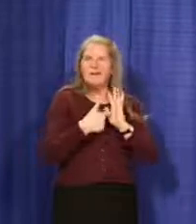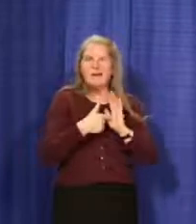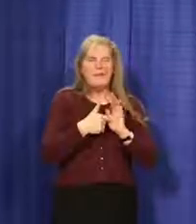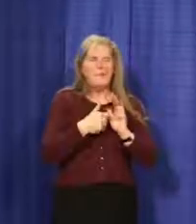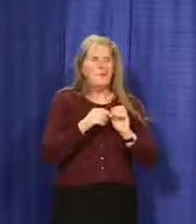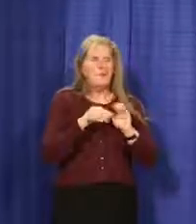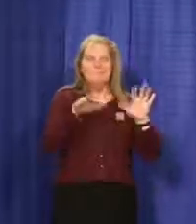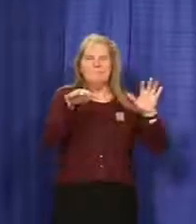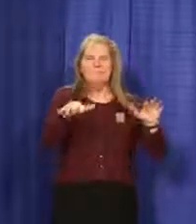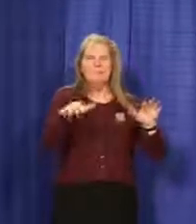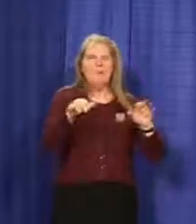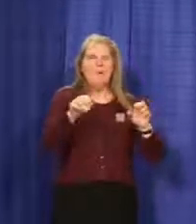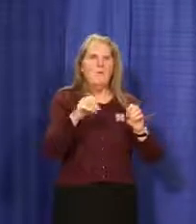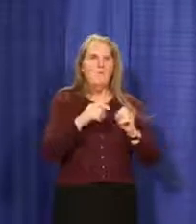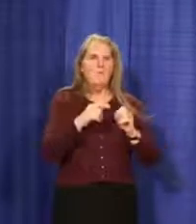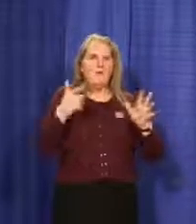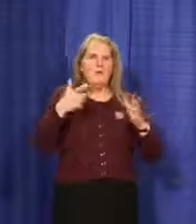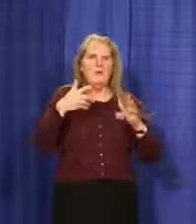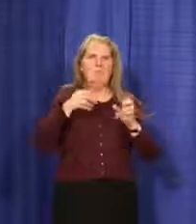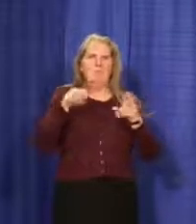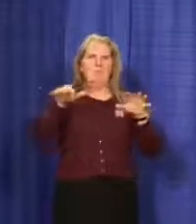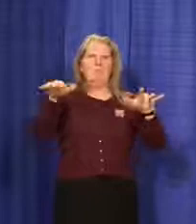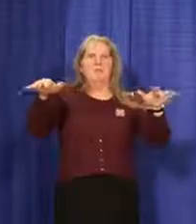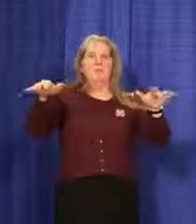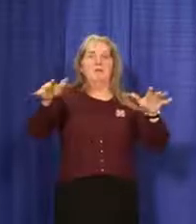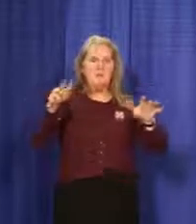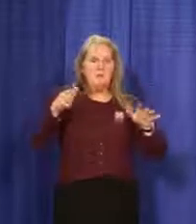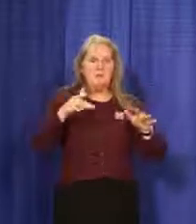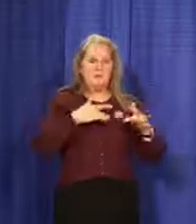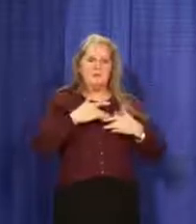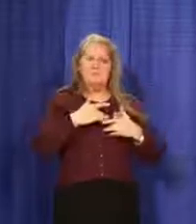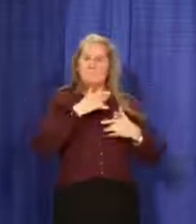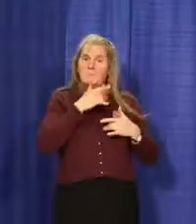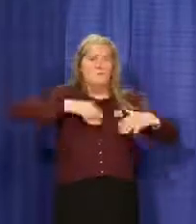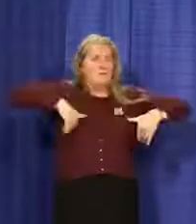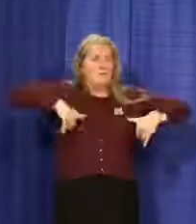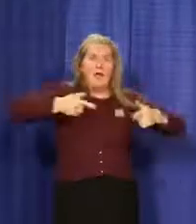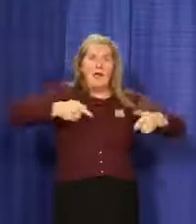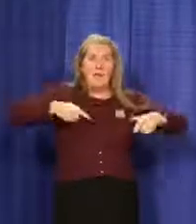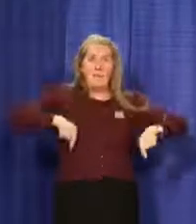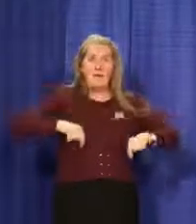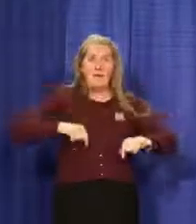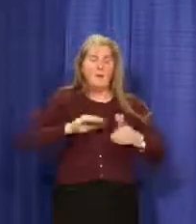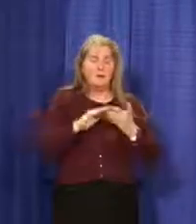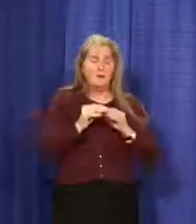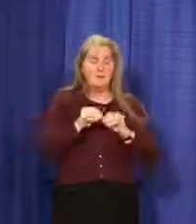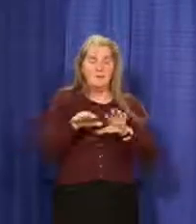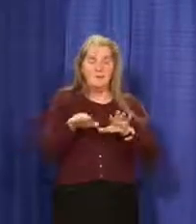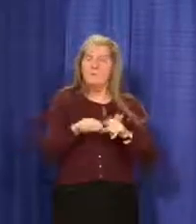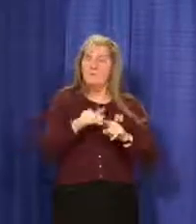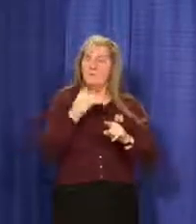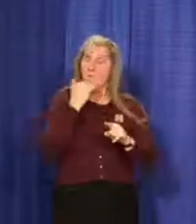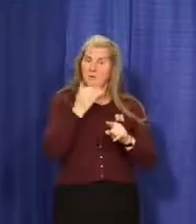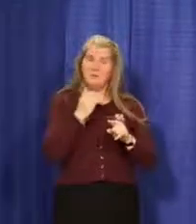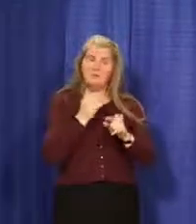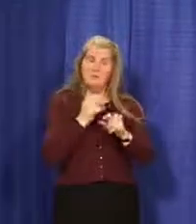like outbreaks, especially larger outbreaks or the onset of community transmission, then we